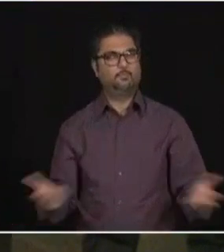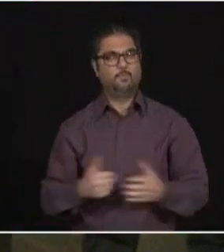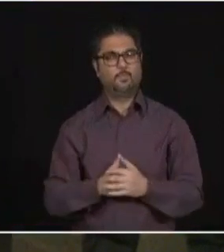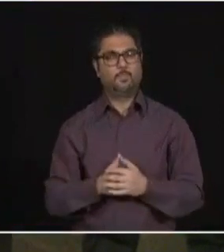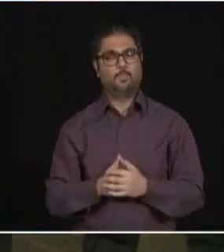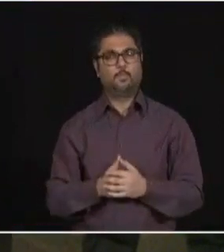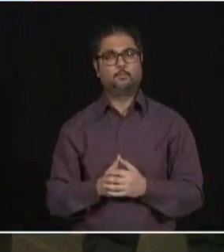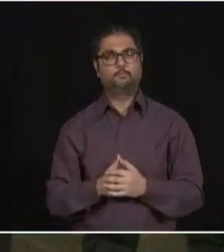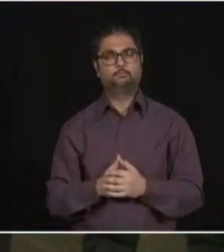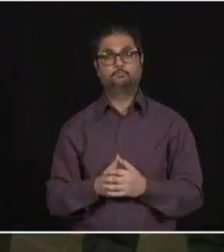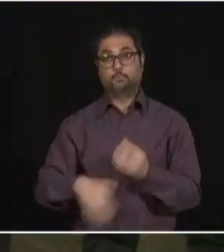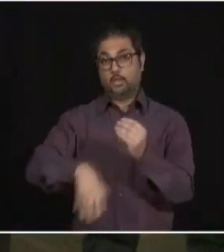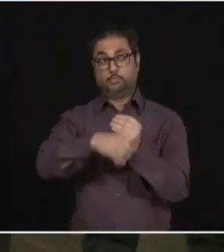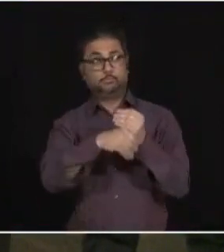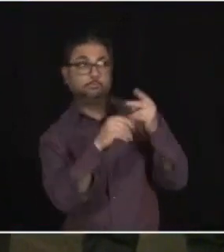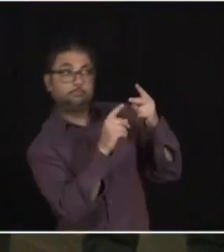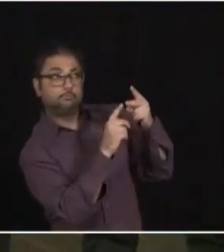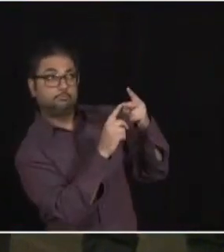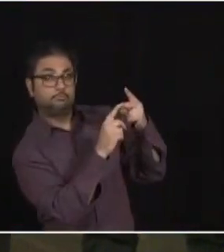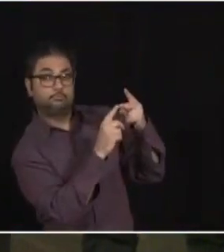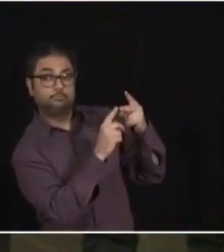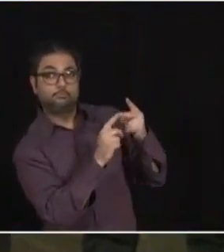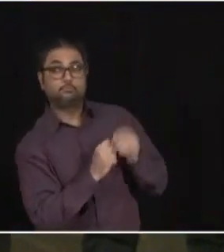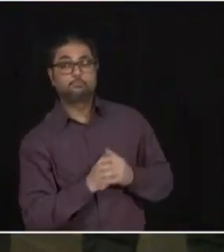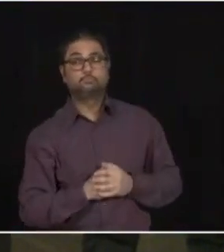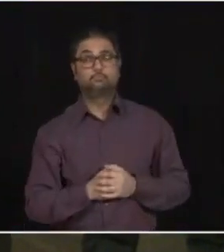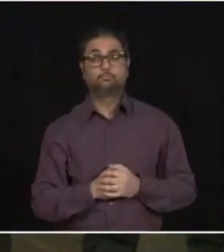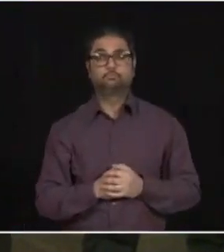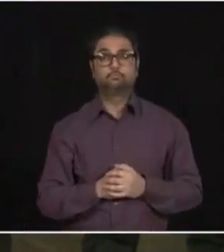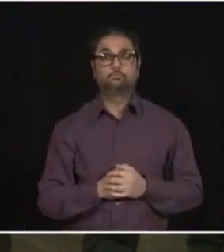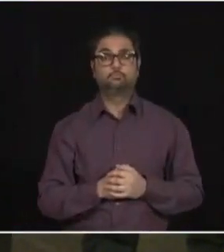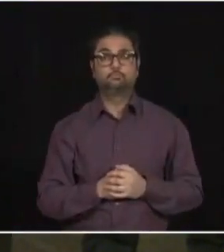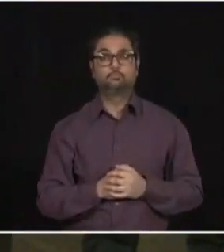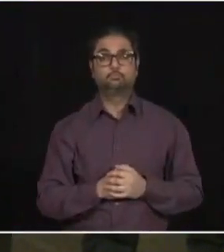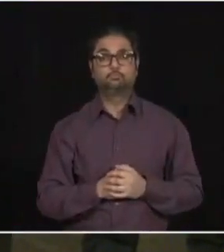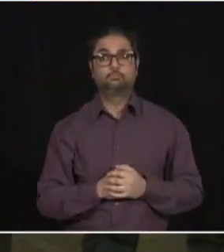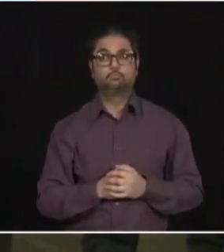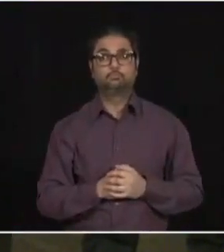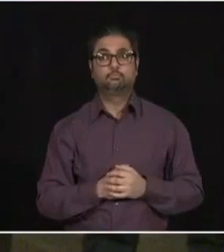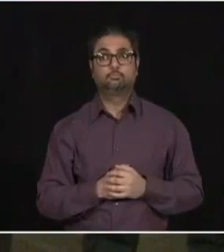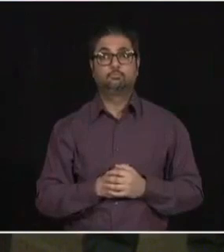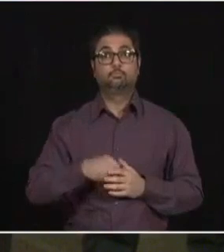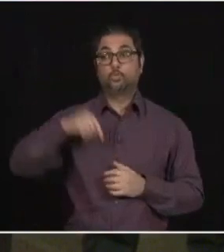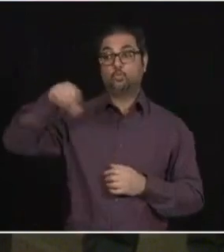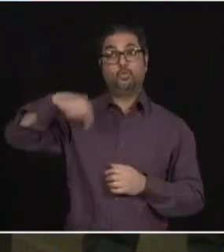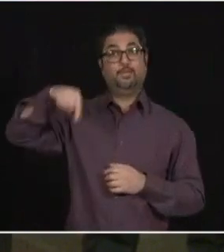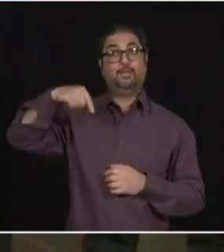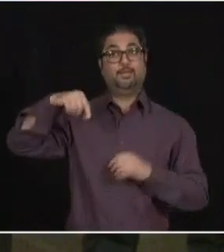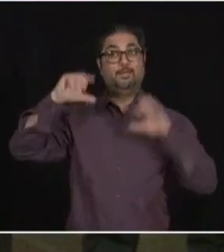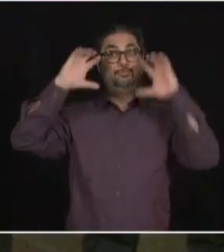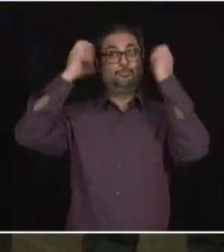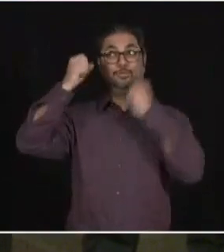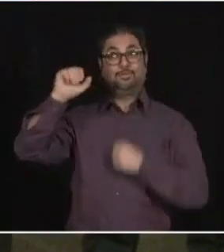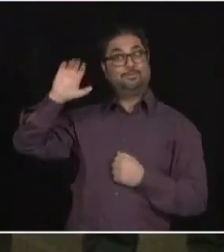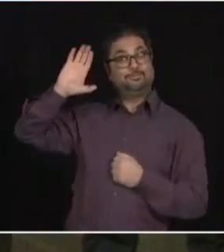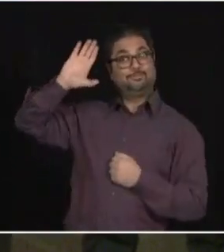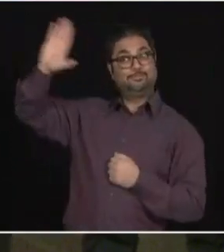how Quebec's premier had talked about tackling the pandemic. He's described it now as two separate sort of fights.